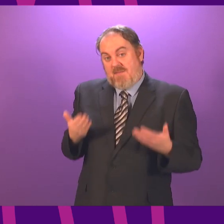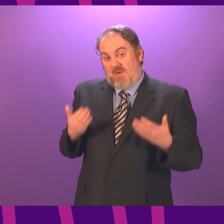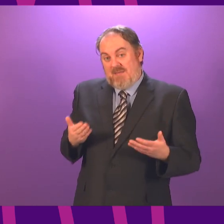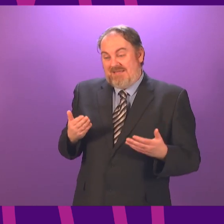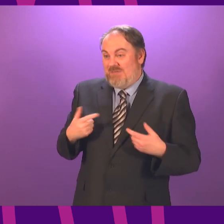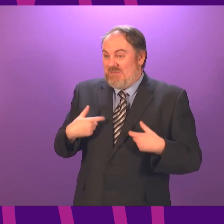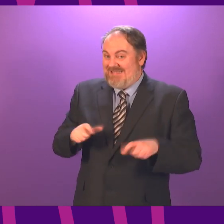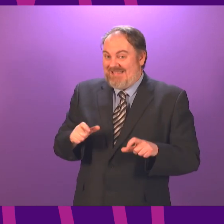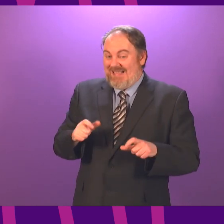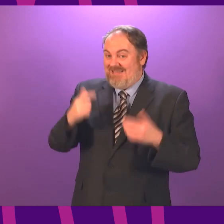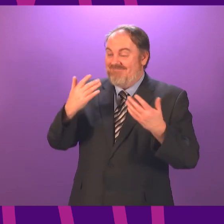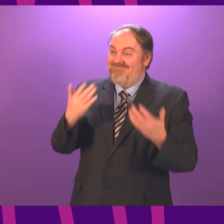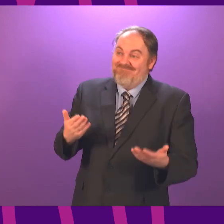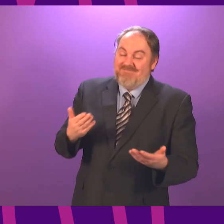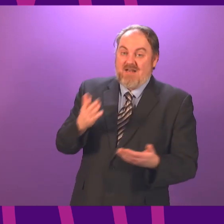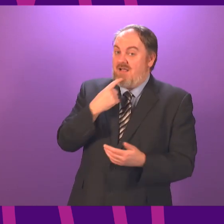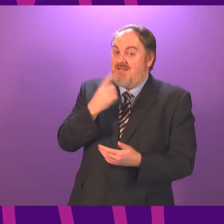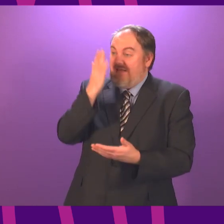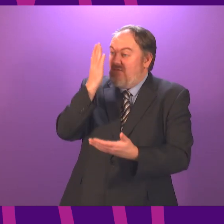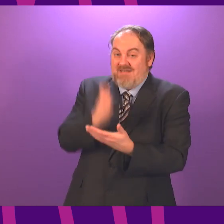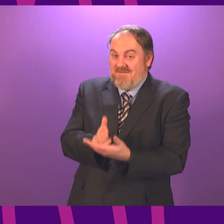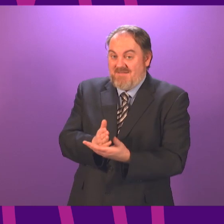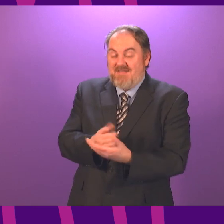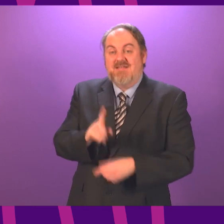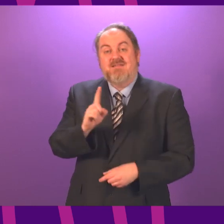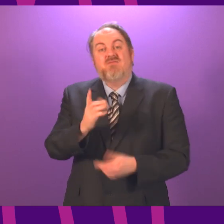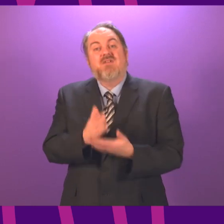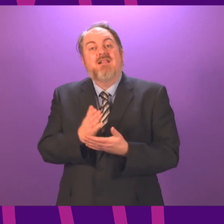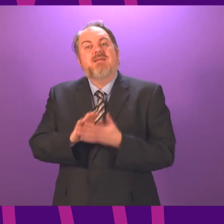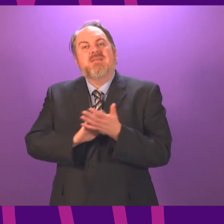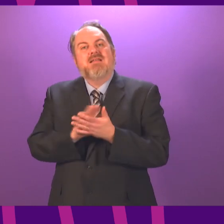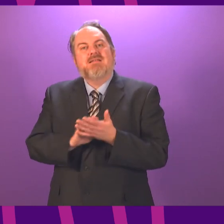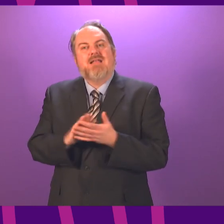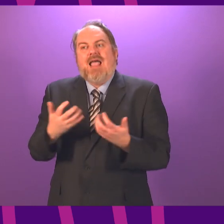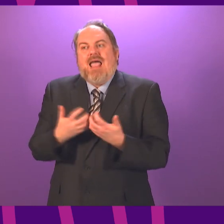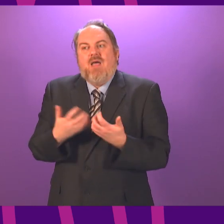it is less unanswered than it was a week ago—relates to exactly what impact the vaccines have on